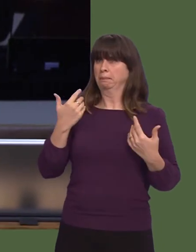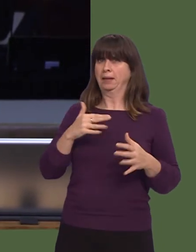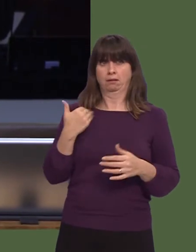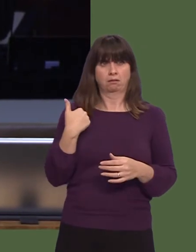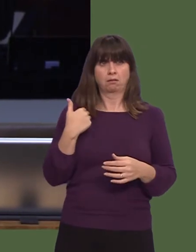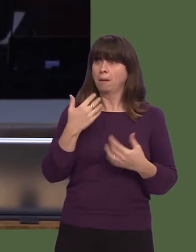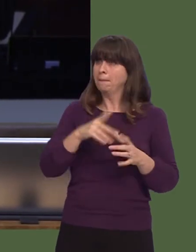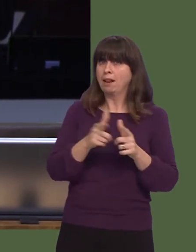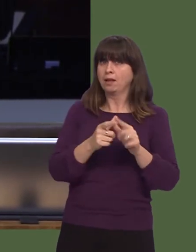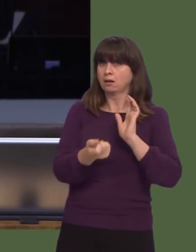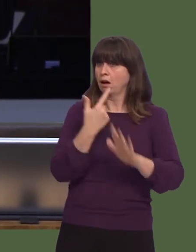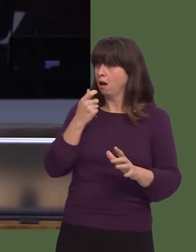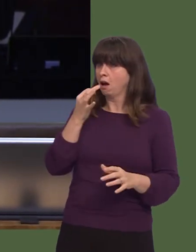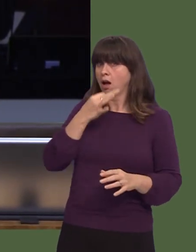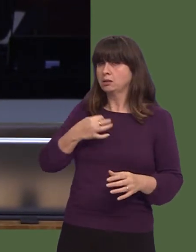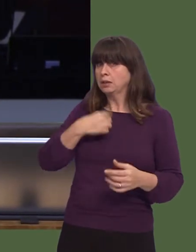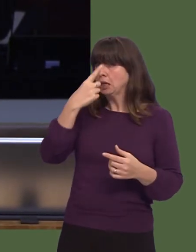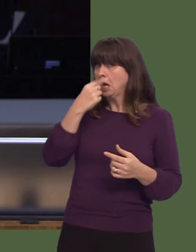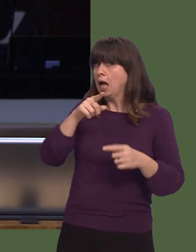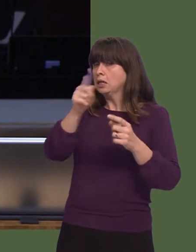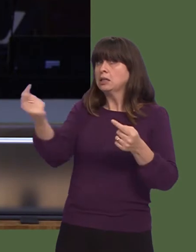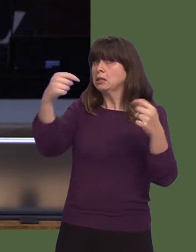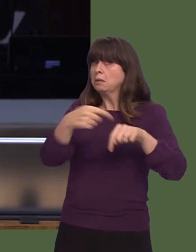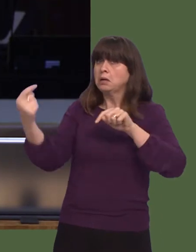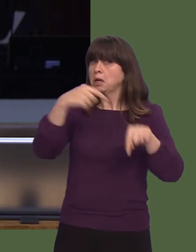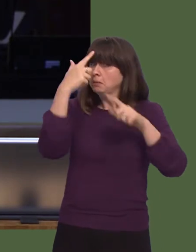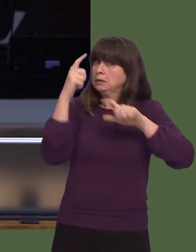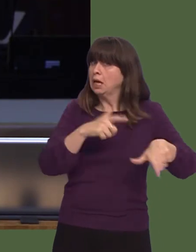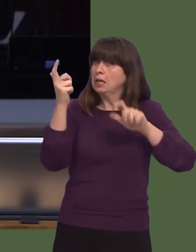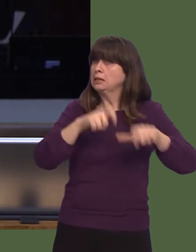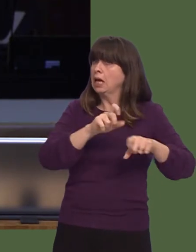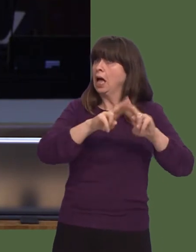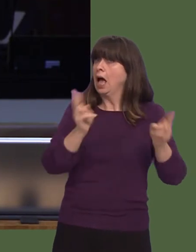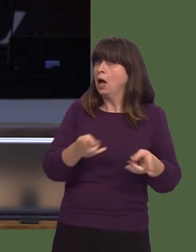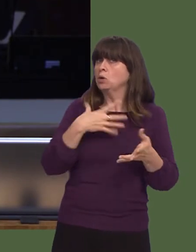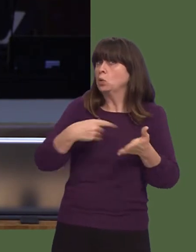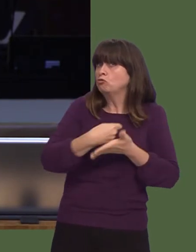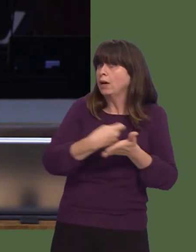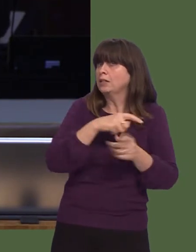that could be hot-bedded in three shifts for these workers. Doesn't this tend to undermine